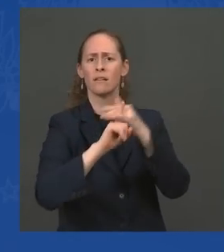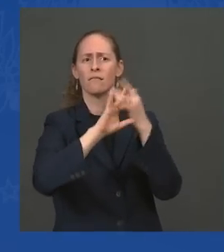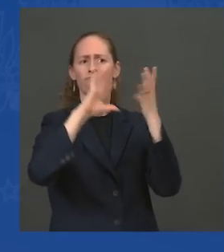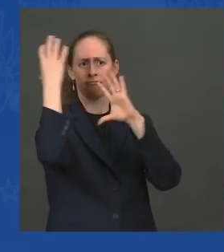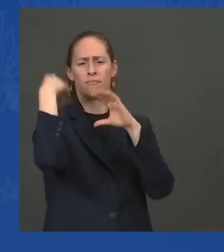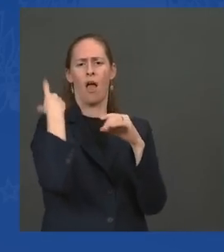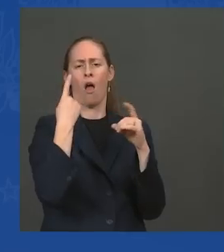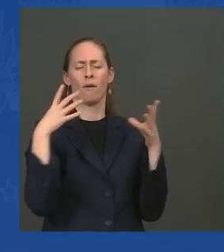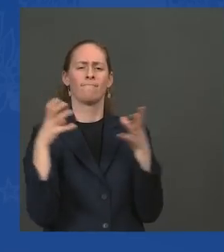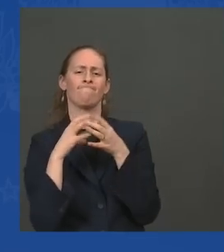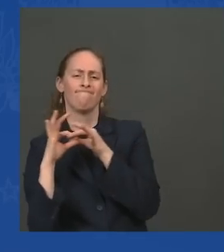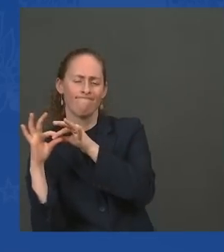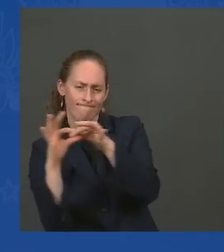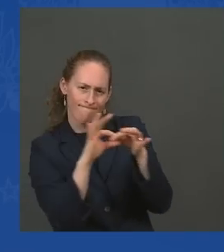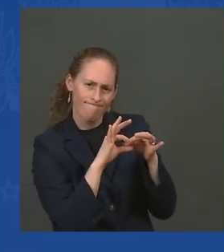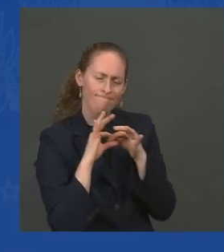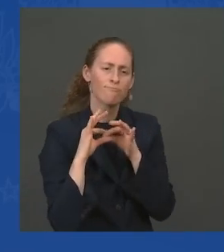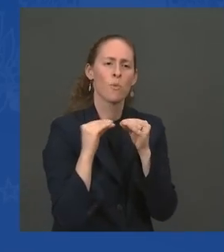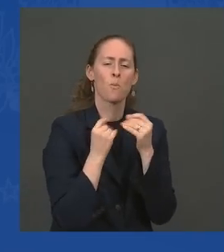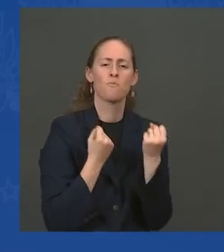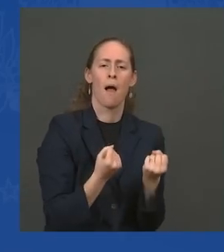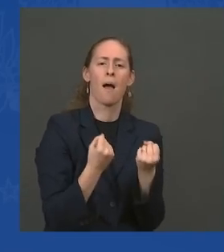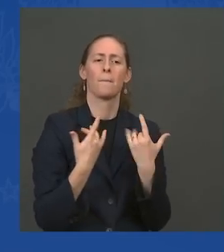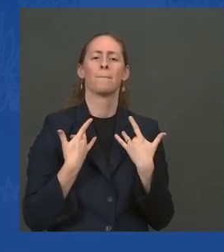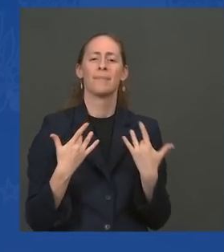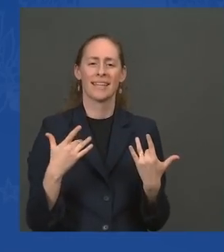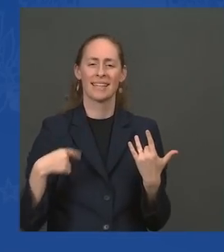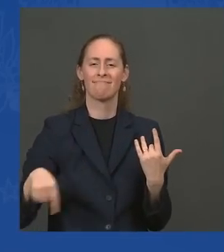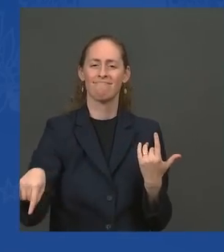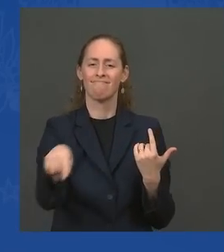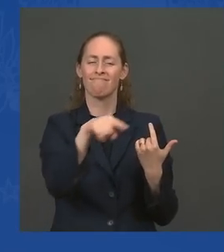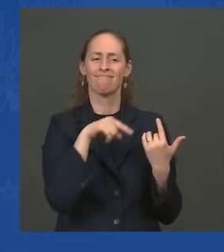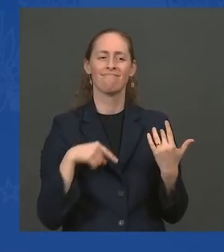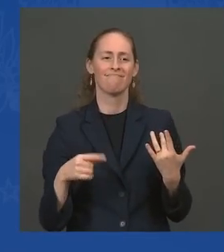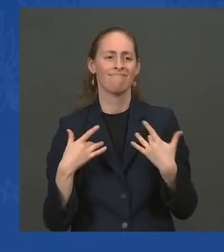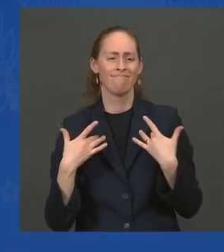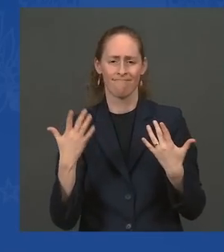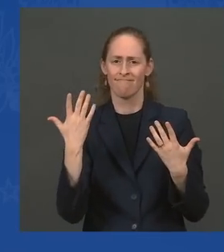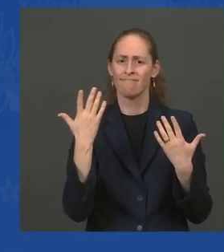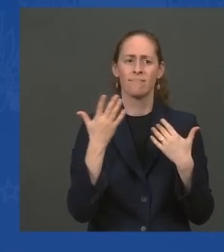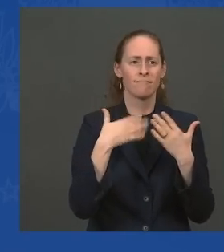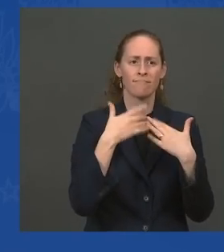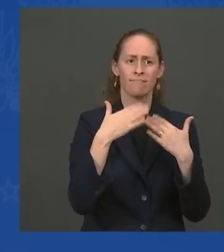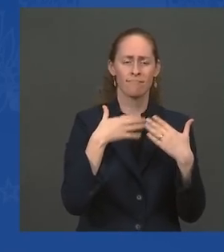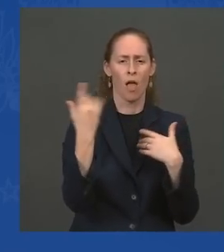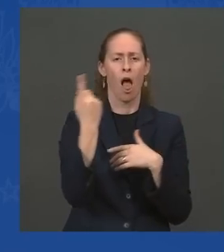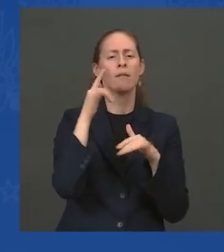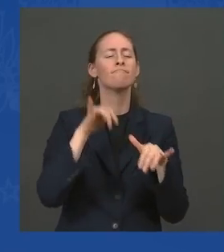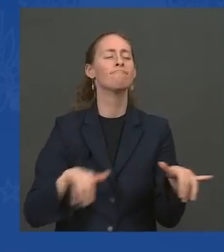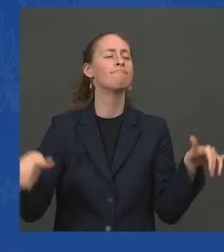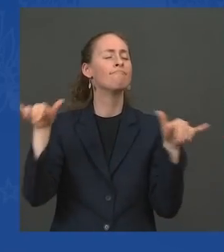We're one of the few nations in the world who have done that. Every major crisis that has occurred in American history -- every one --